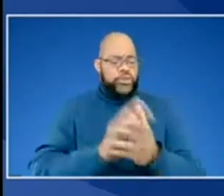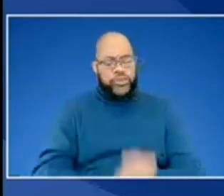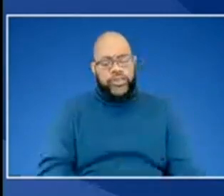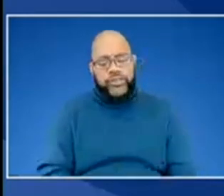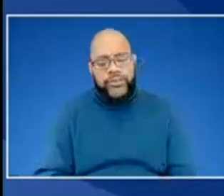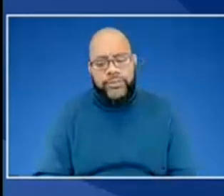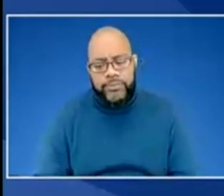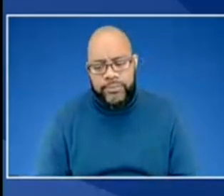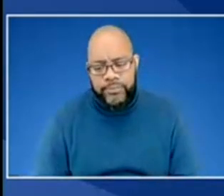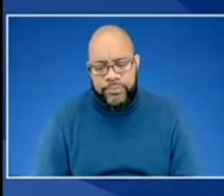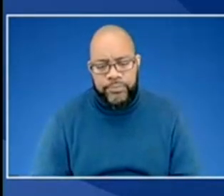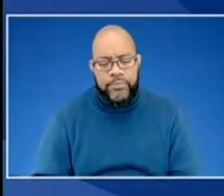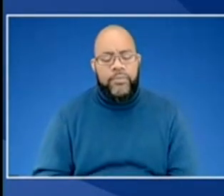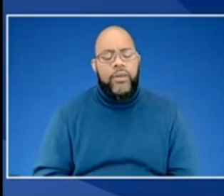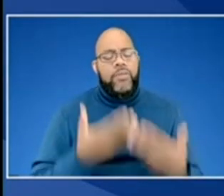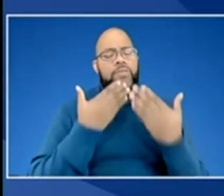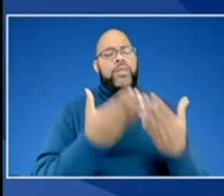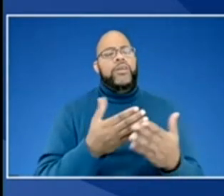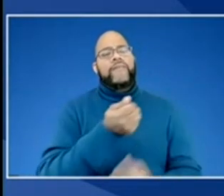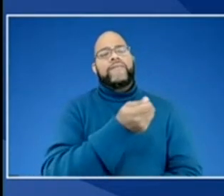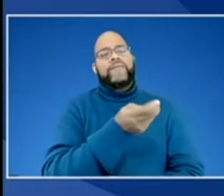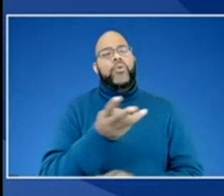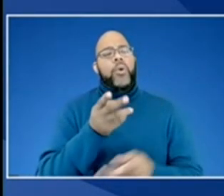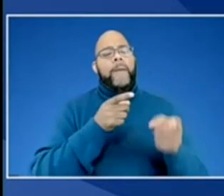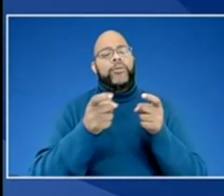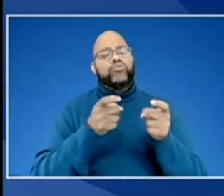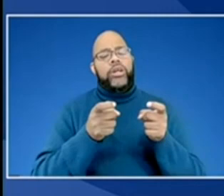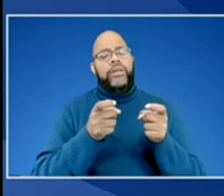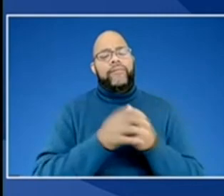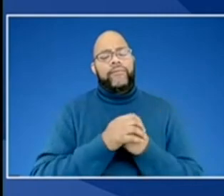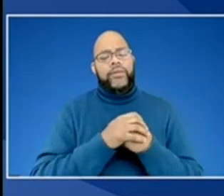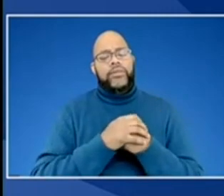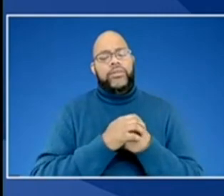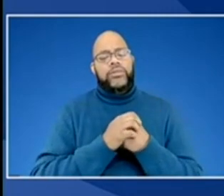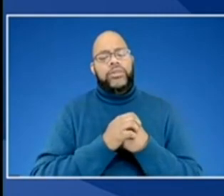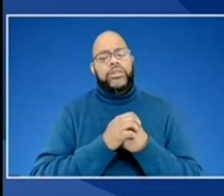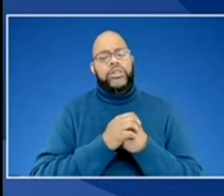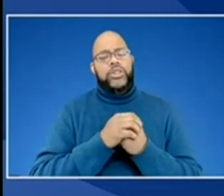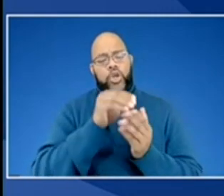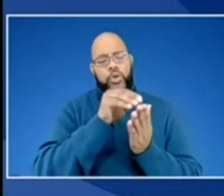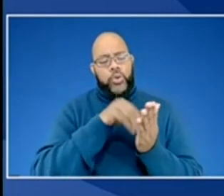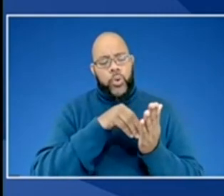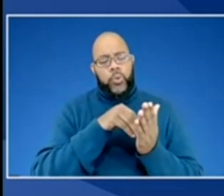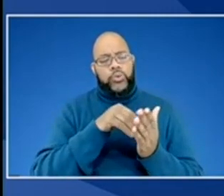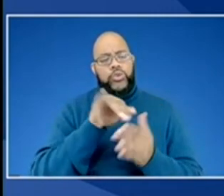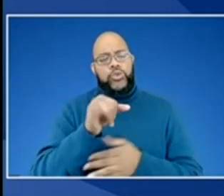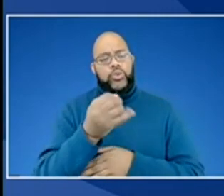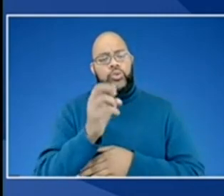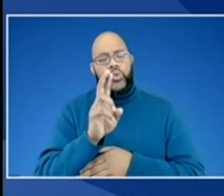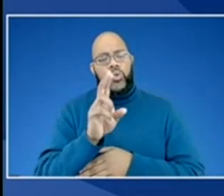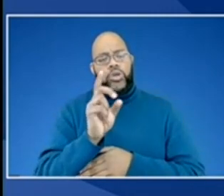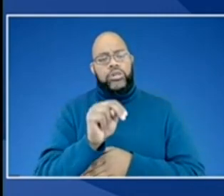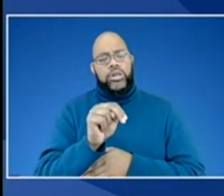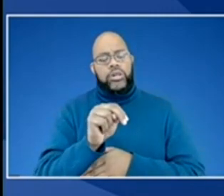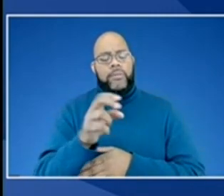Thank you. A couple administrative notes. Jordan Nellums coming back in for